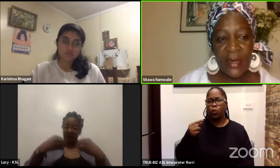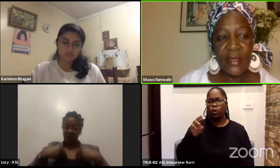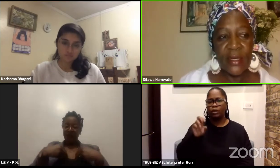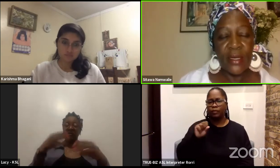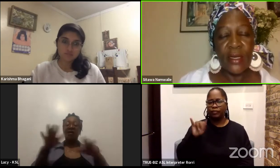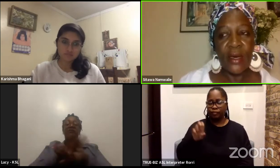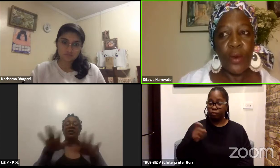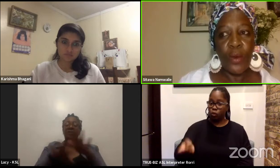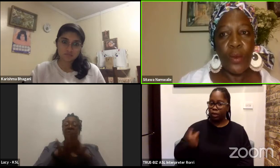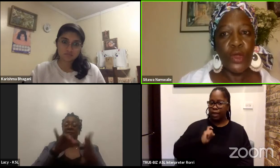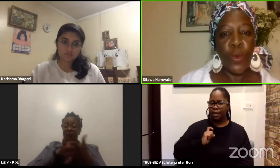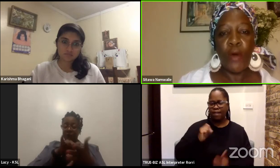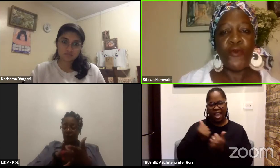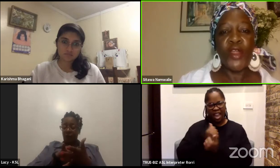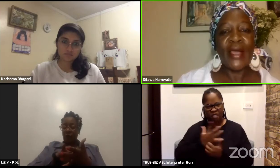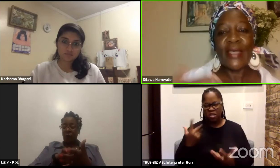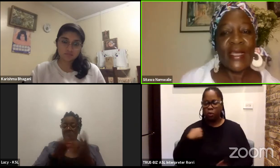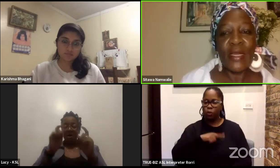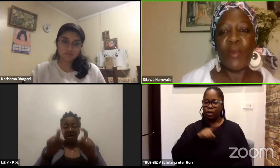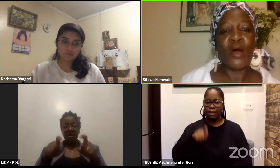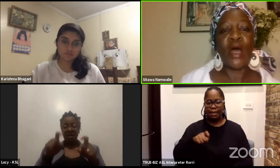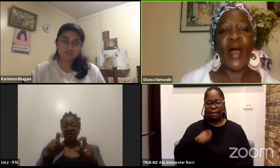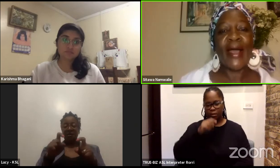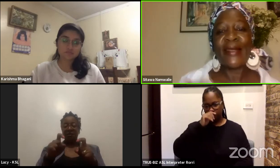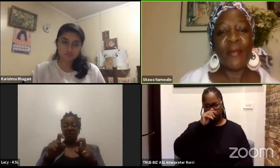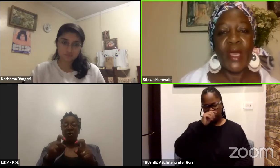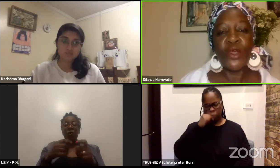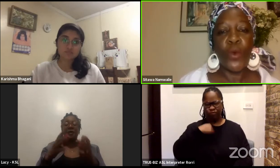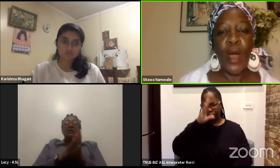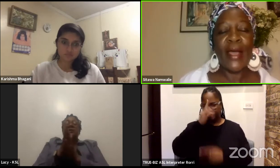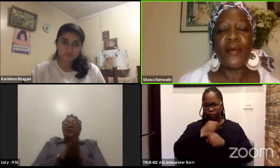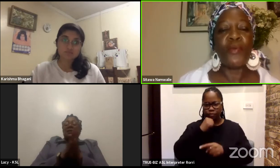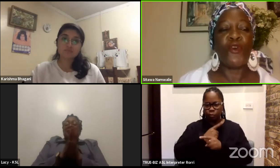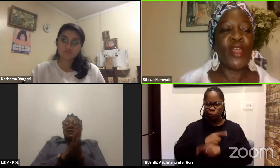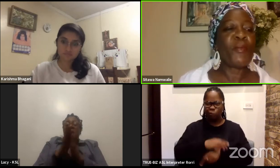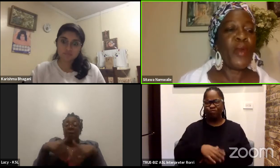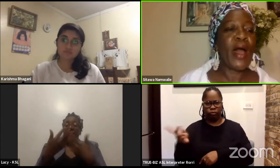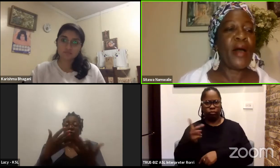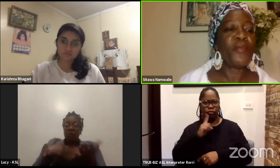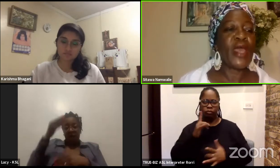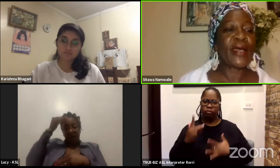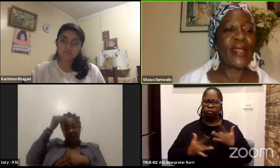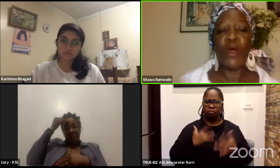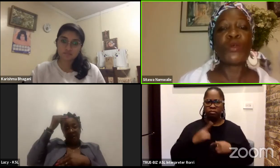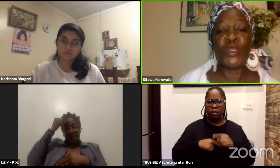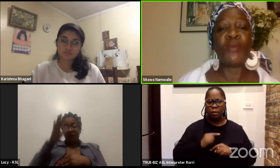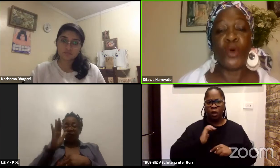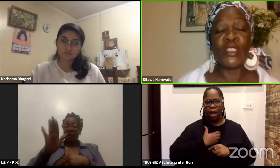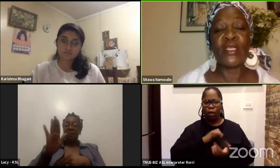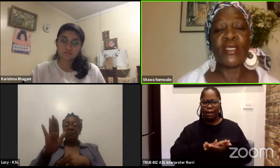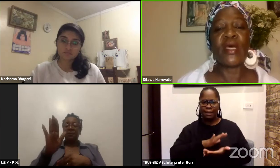and were very excited about our academic... For them the academic was really important.